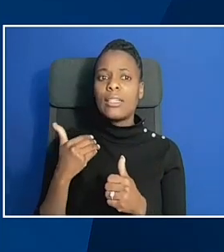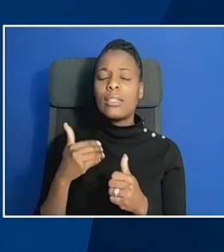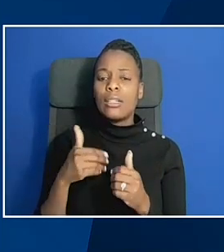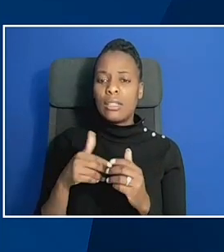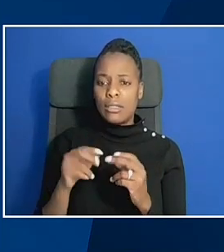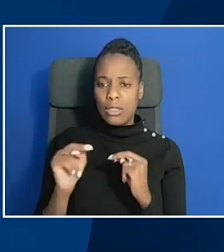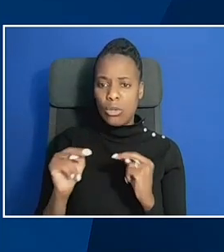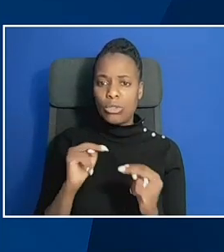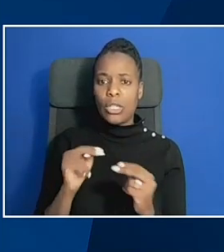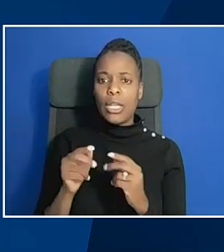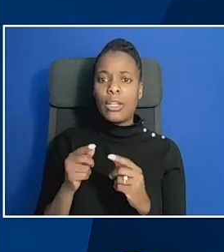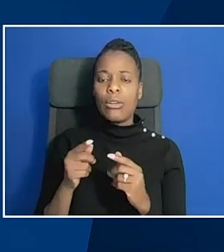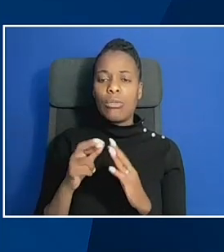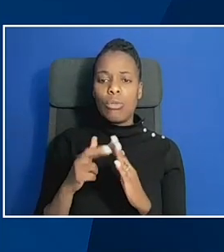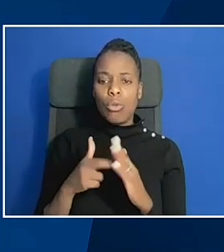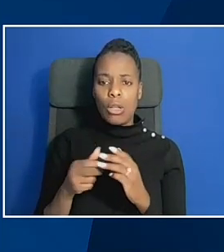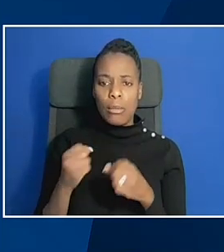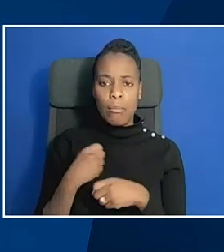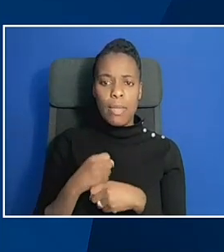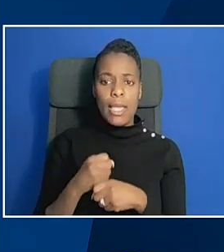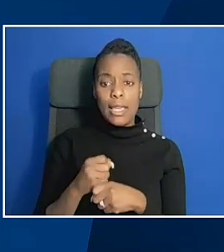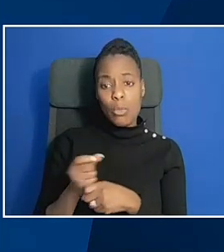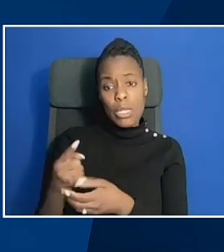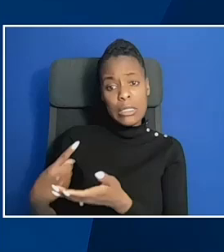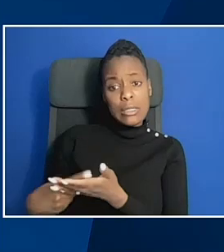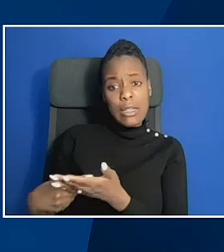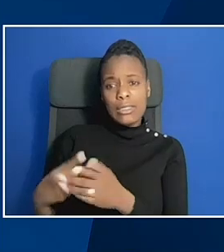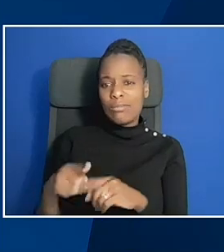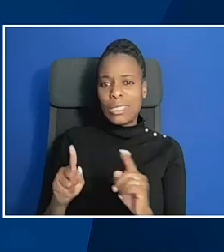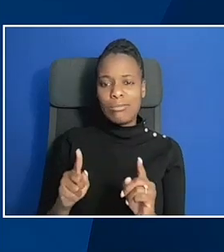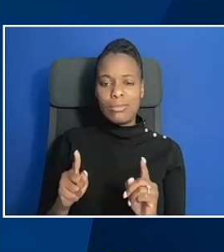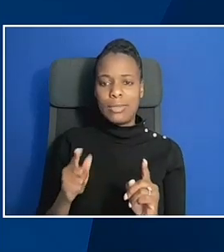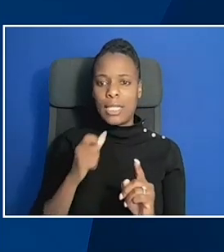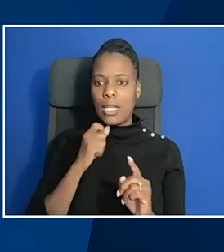The protection is, if anything, very